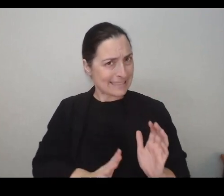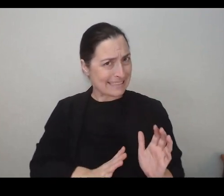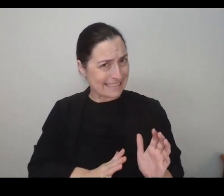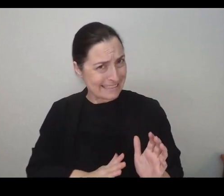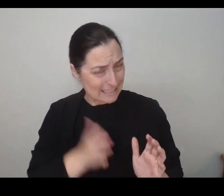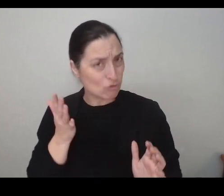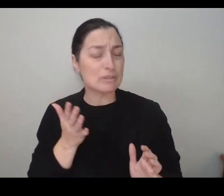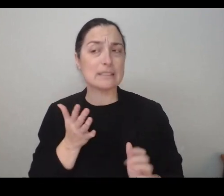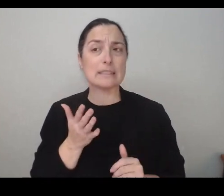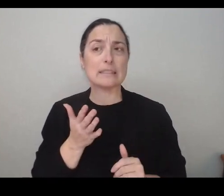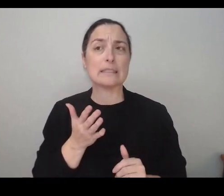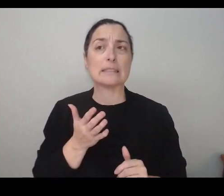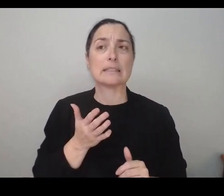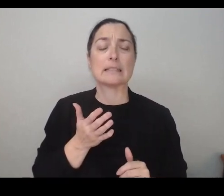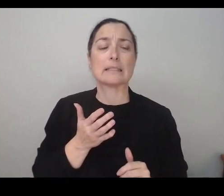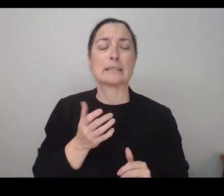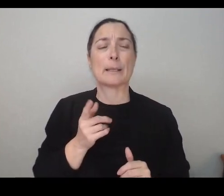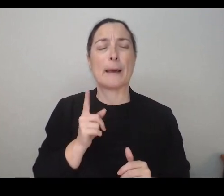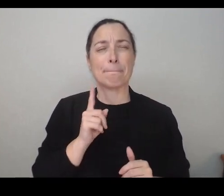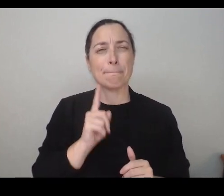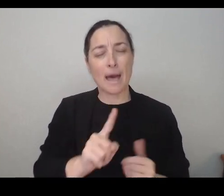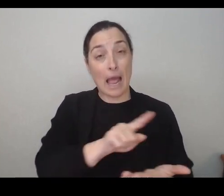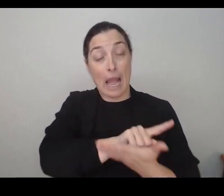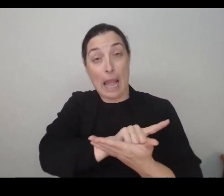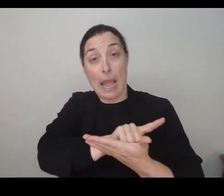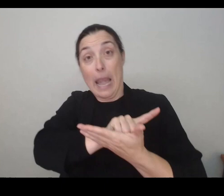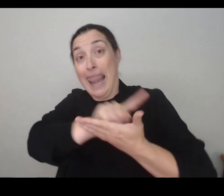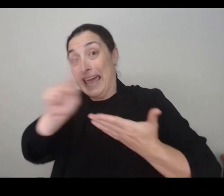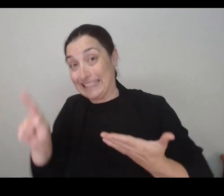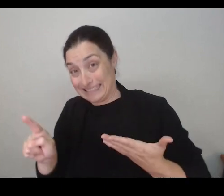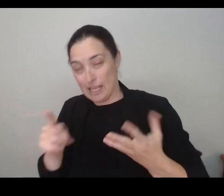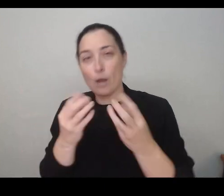contrary to what happened later was the generation of Matisse and Picasso,